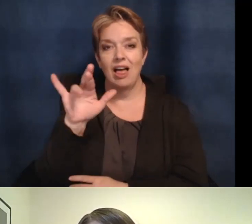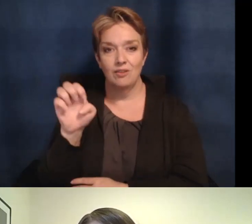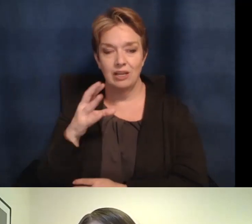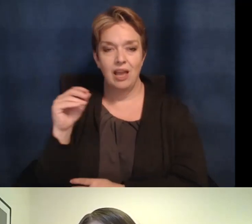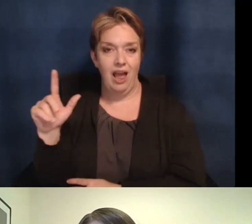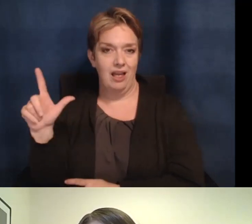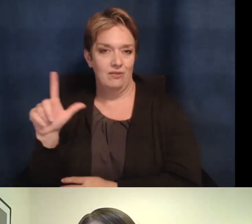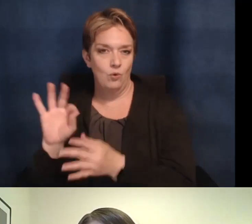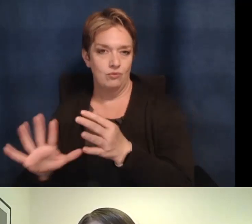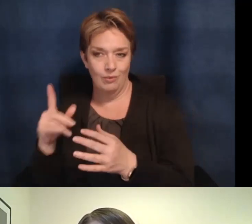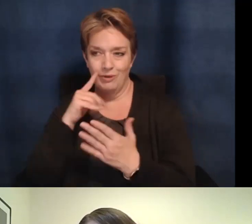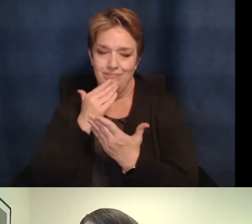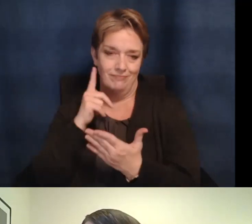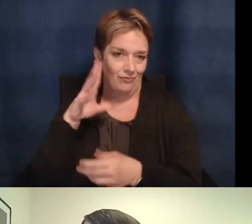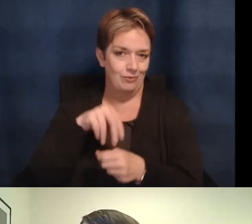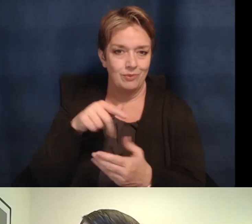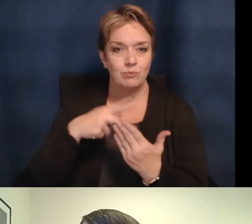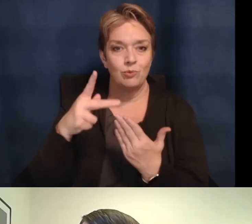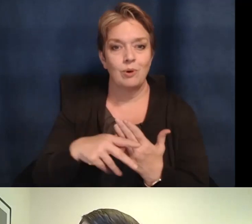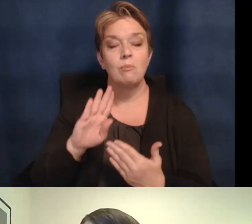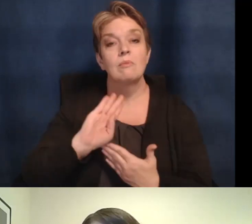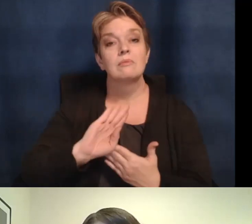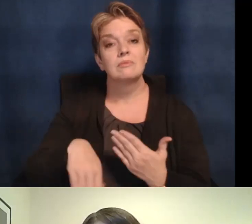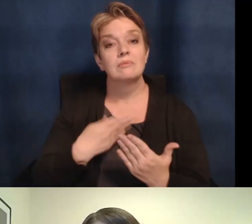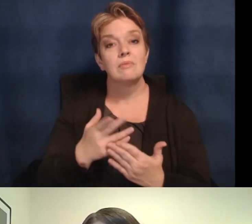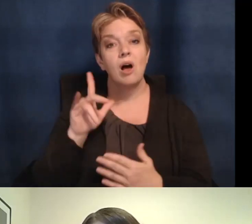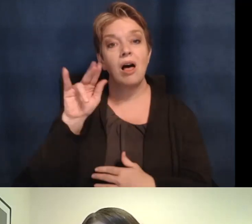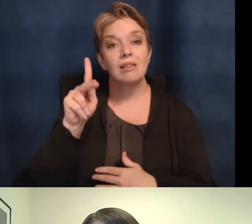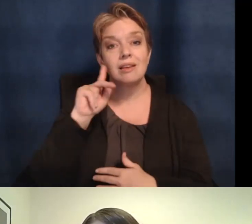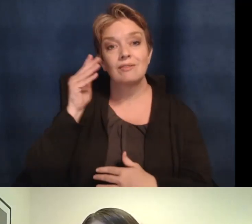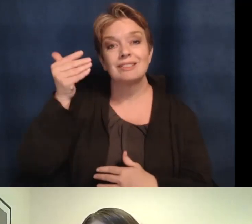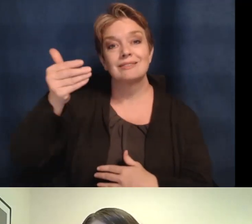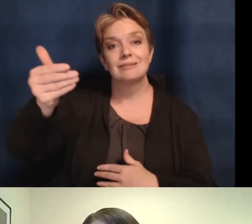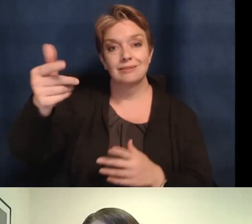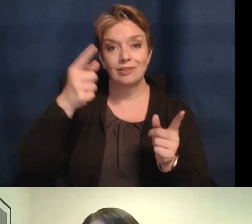I dropped all the links for related events, resources, and mailing lists into the chat,